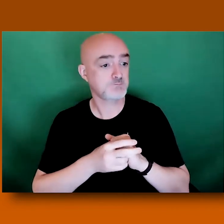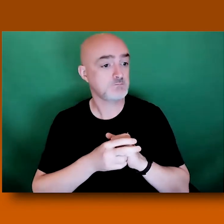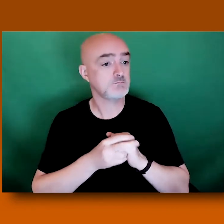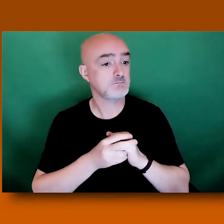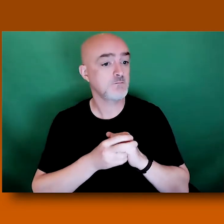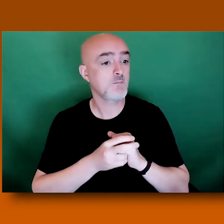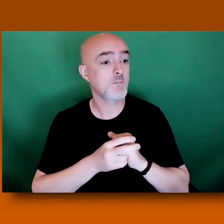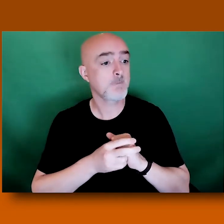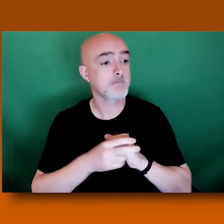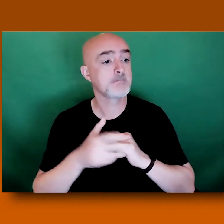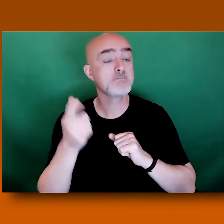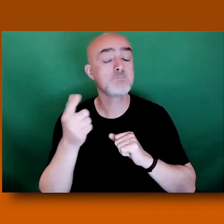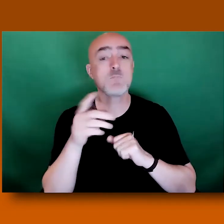the right people who know your stuff.